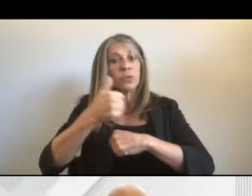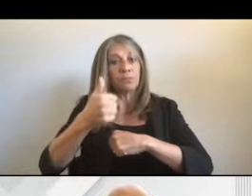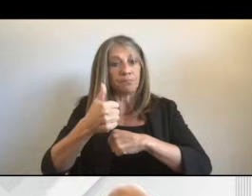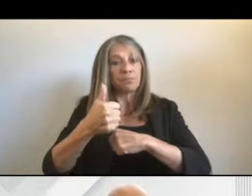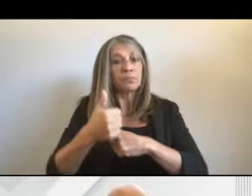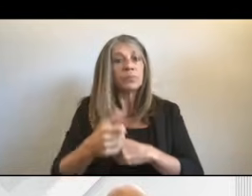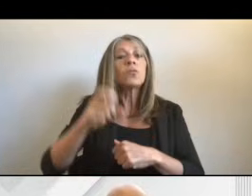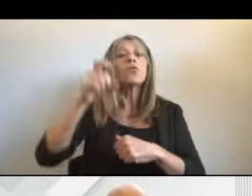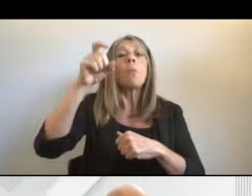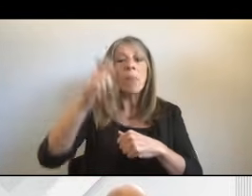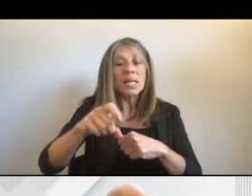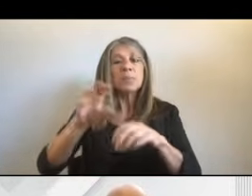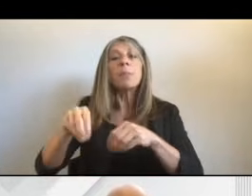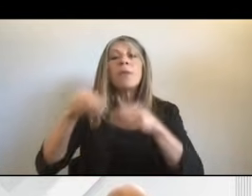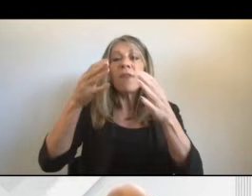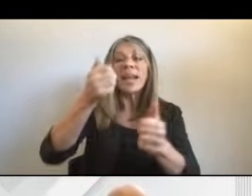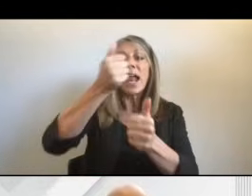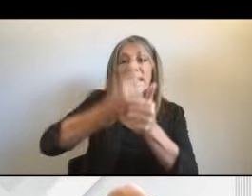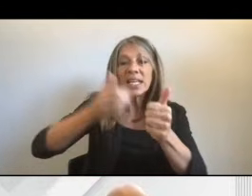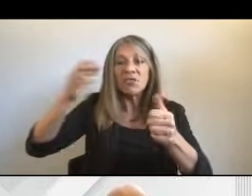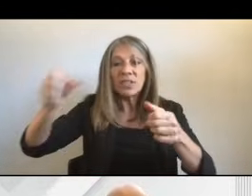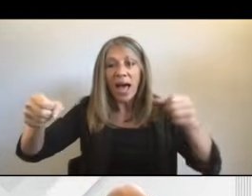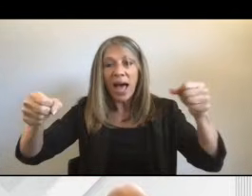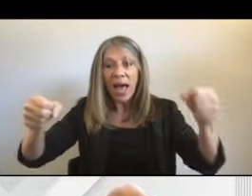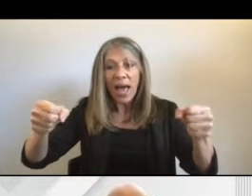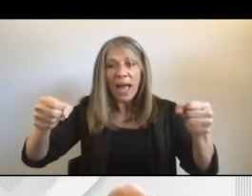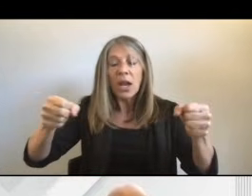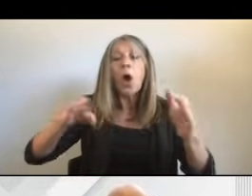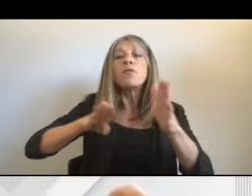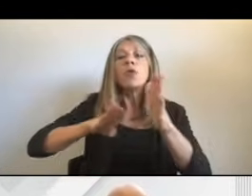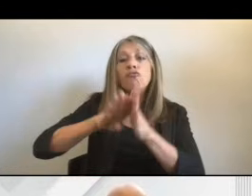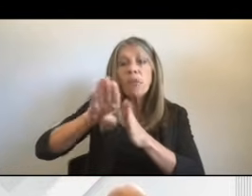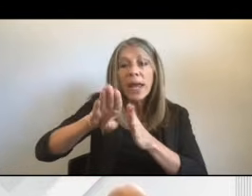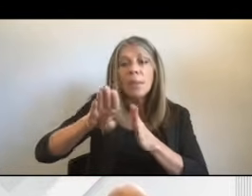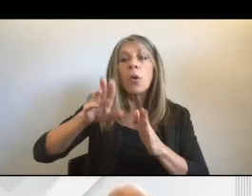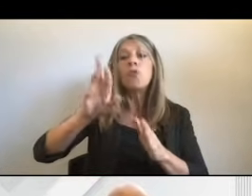provided on each side of the ramp runs and each side of ramp landings except with the landings.